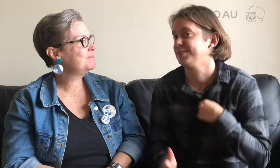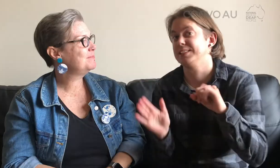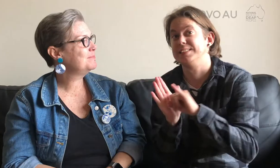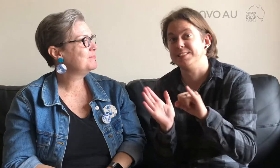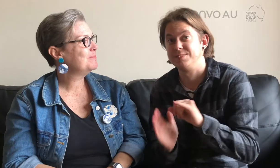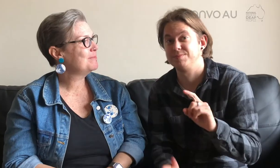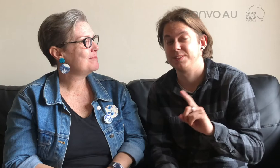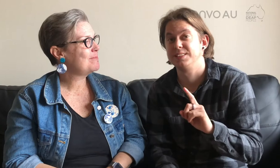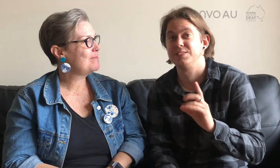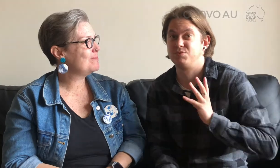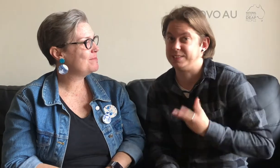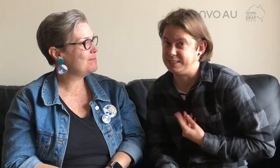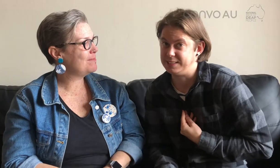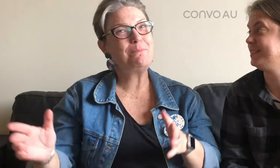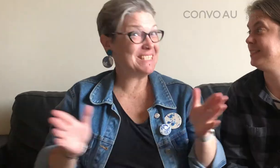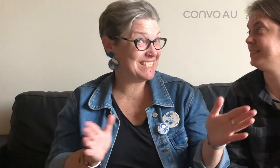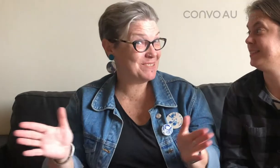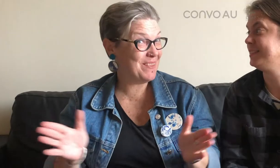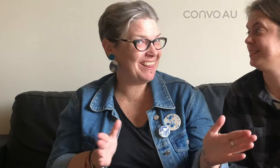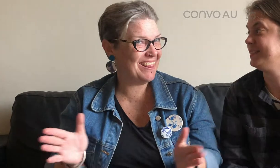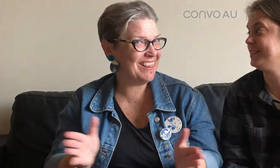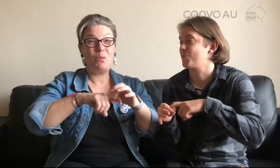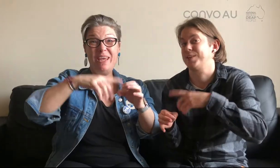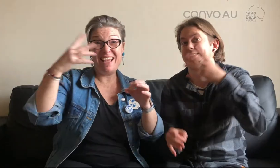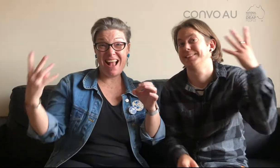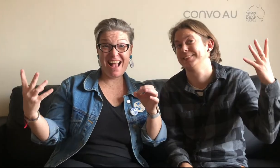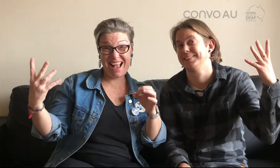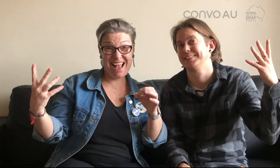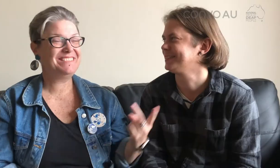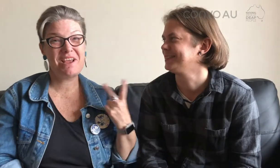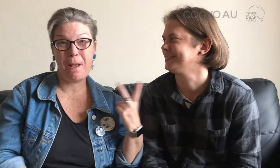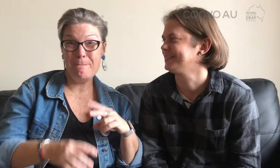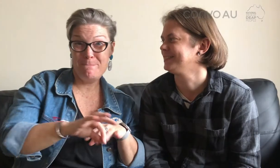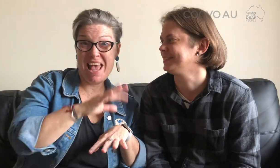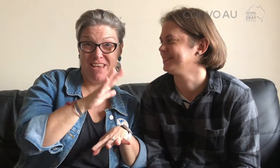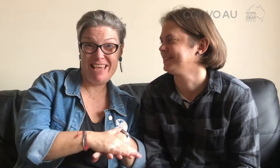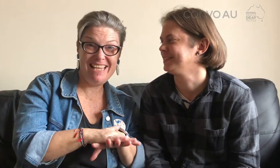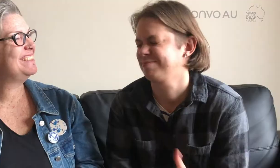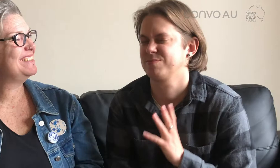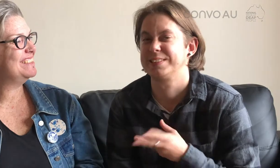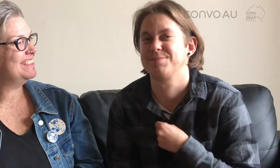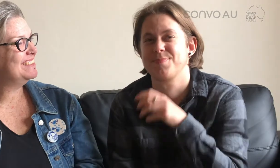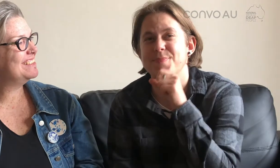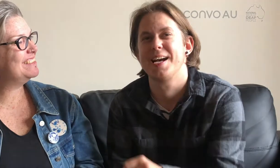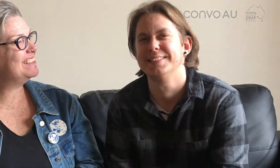I identify as transgender. Bisexual. Queer. We’re married. Transgender man.